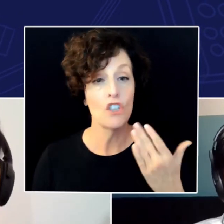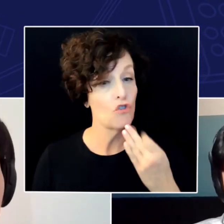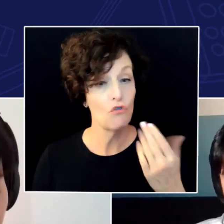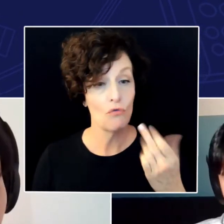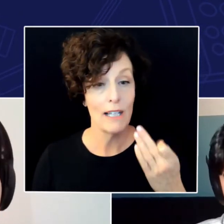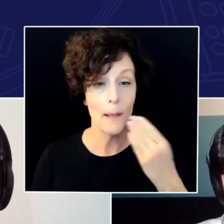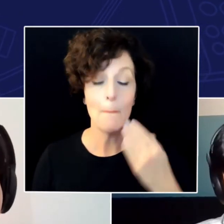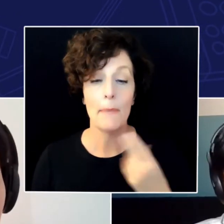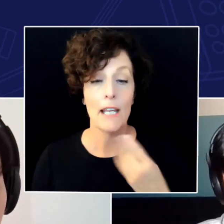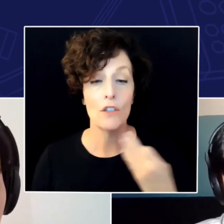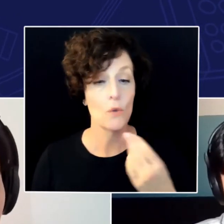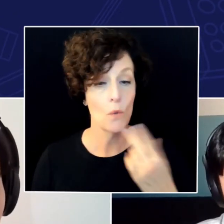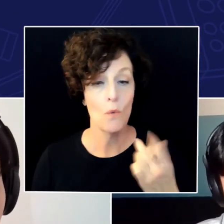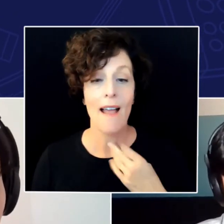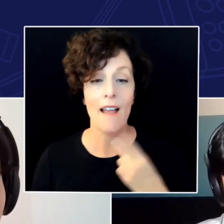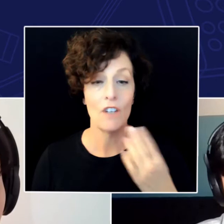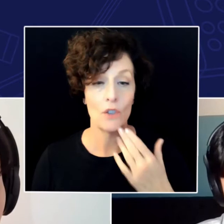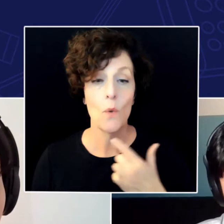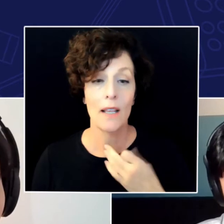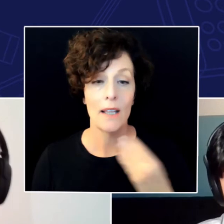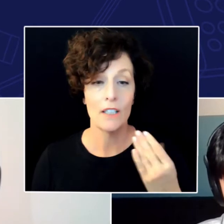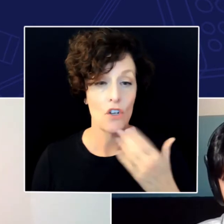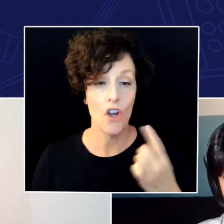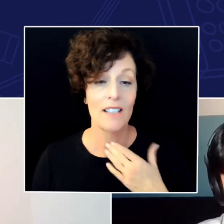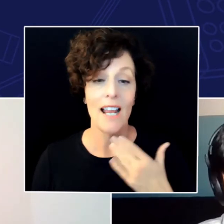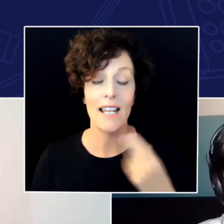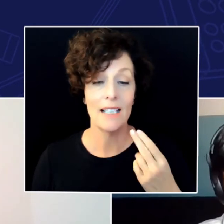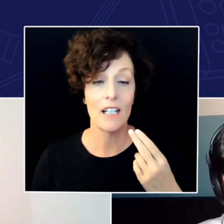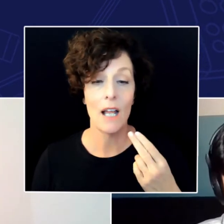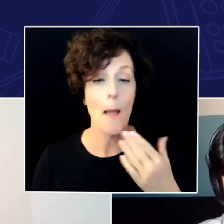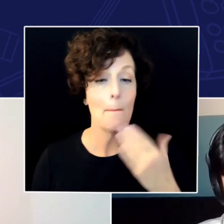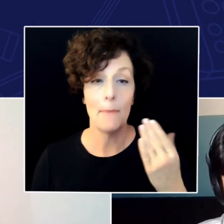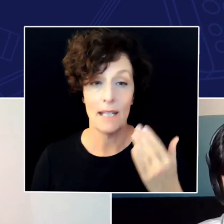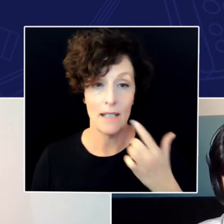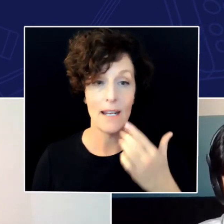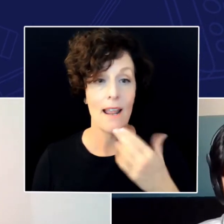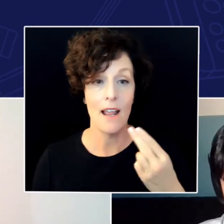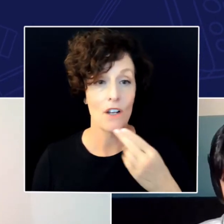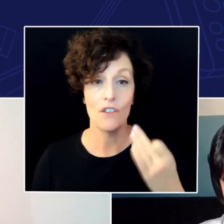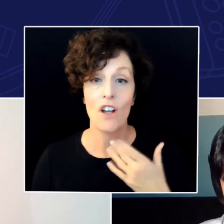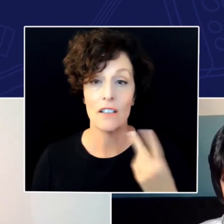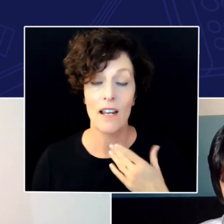being in school and just having to listen all day is a little mentally exhausting after a while,